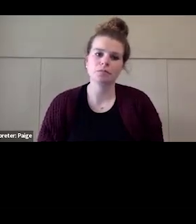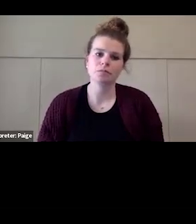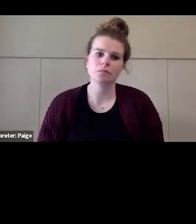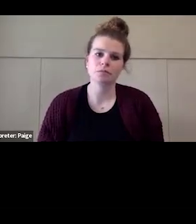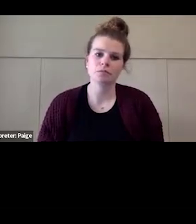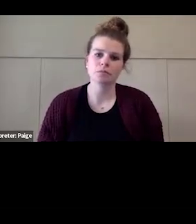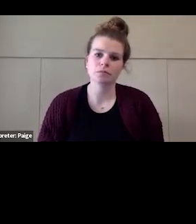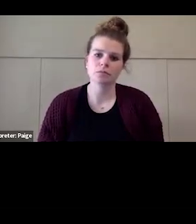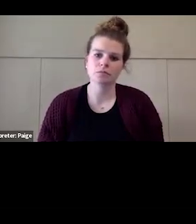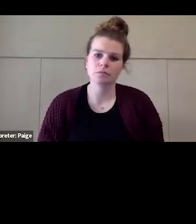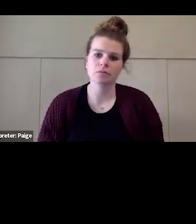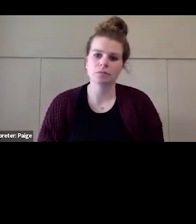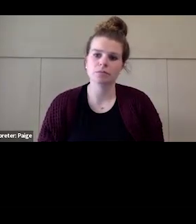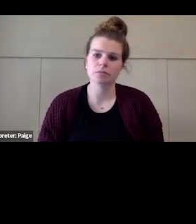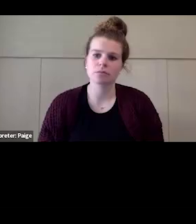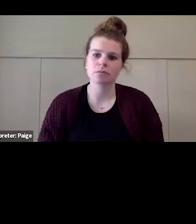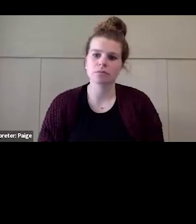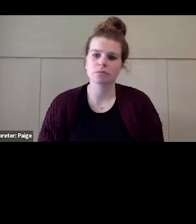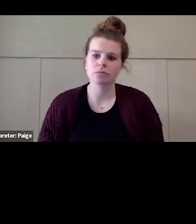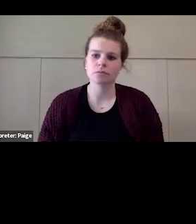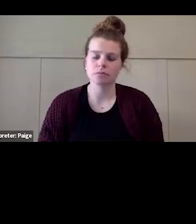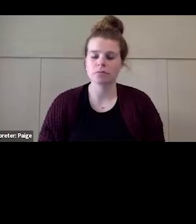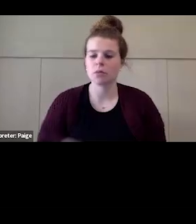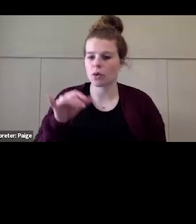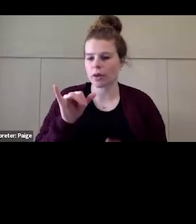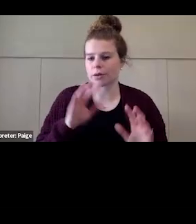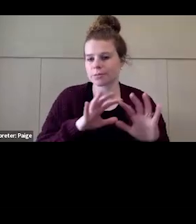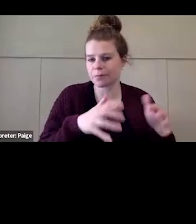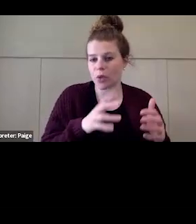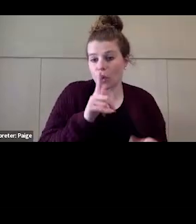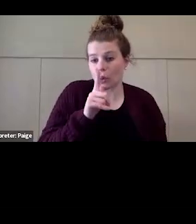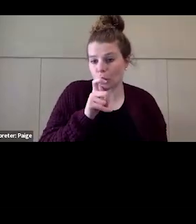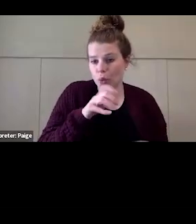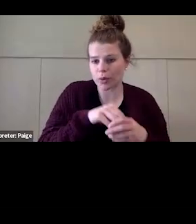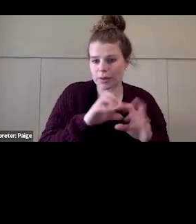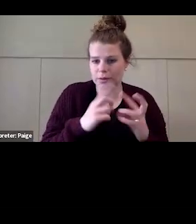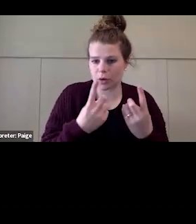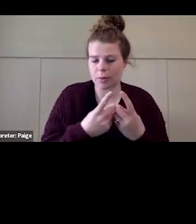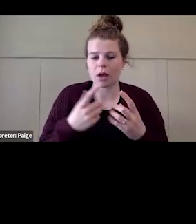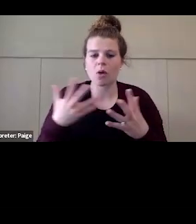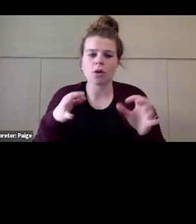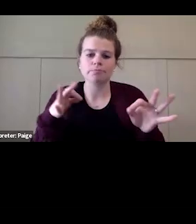So that was kind of an overview of who is in the department. I wanna talk a little bit about how we are dispatched.